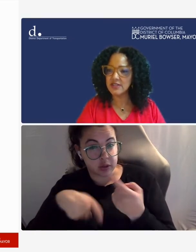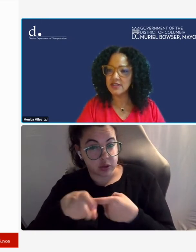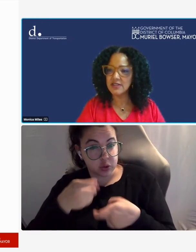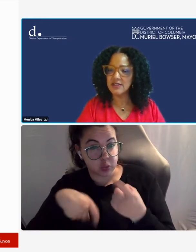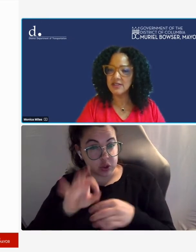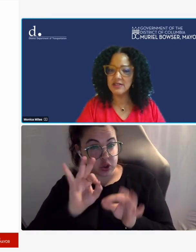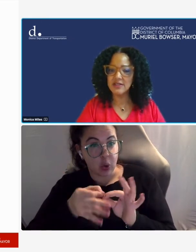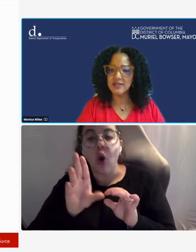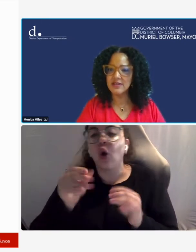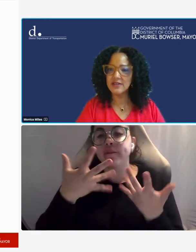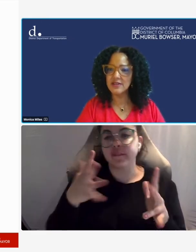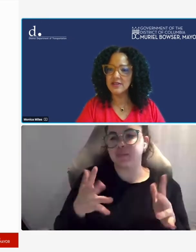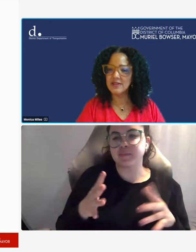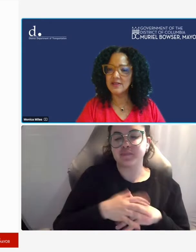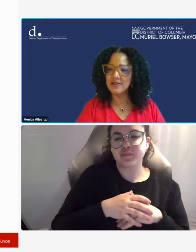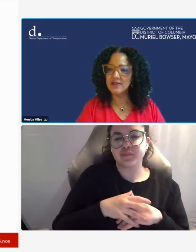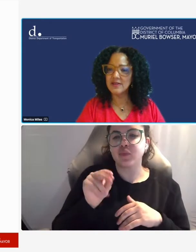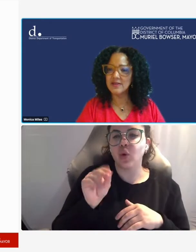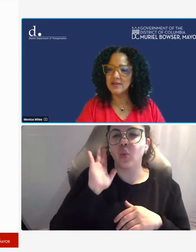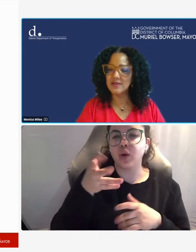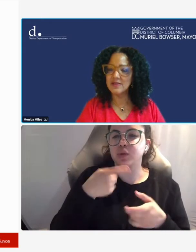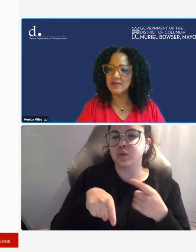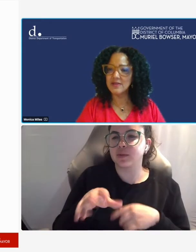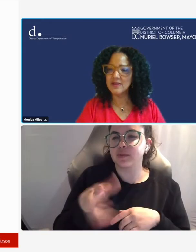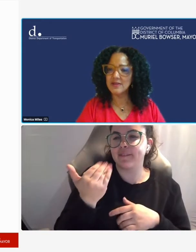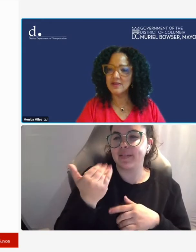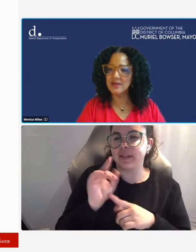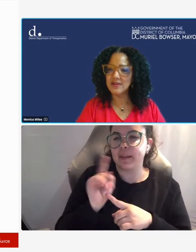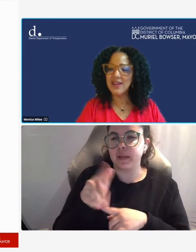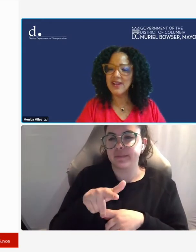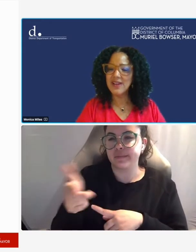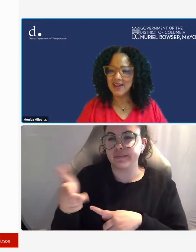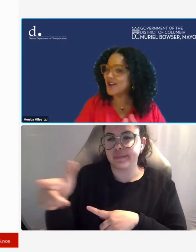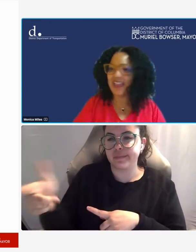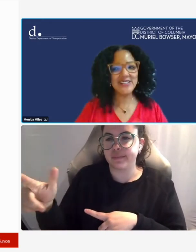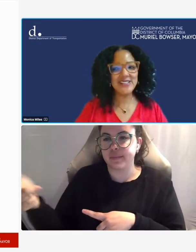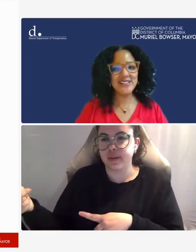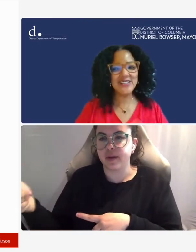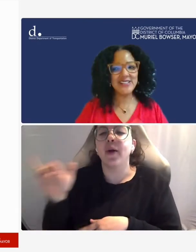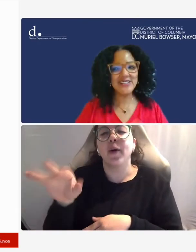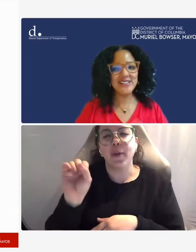no yet we're going to do like every 15 minutes from now on okay so just let me know i'm gonna